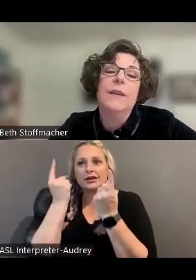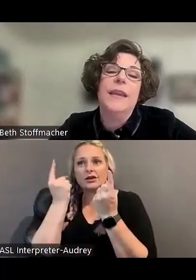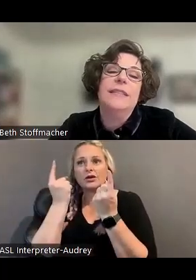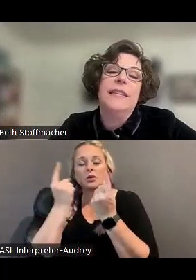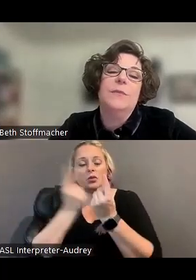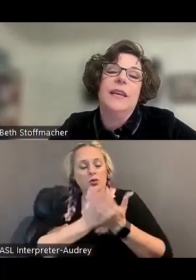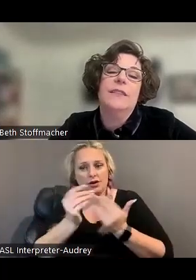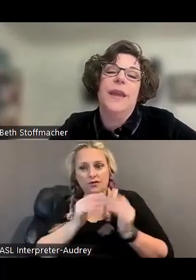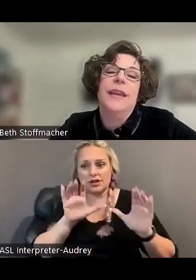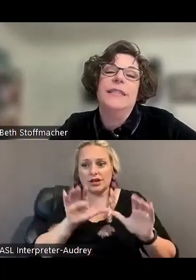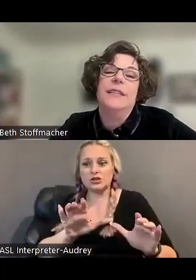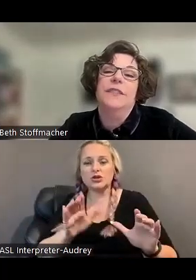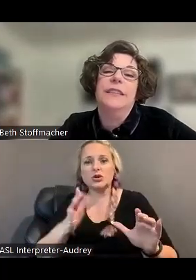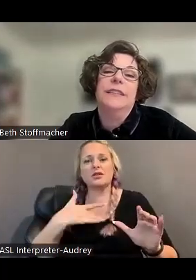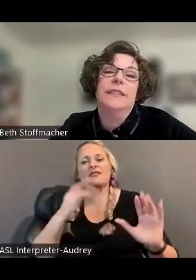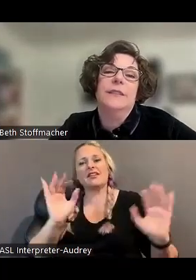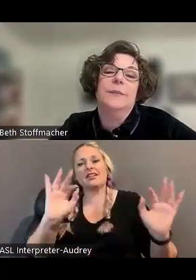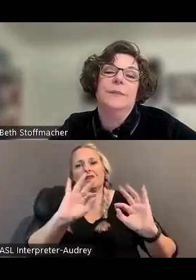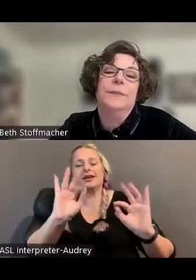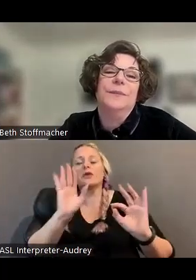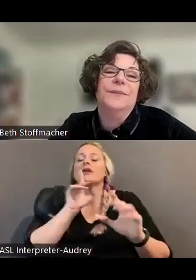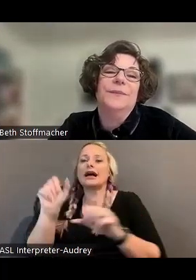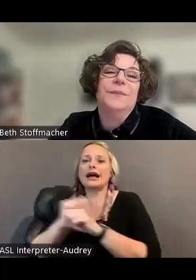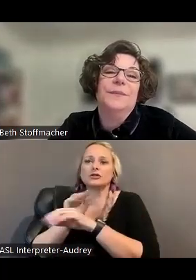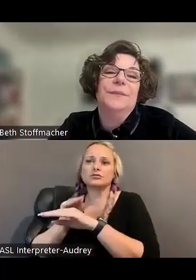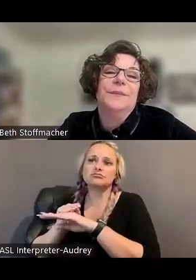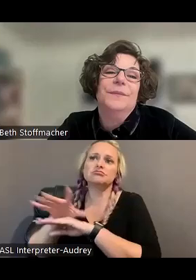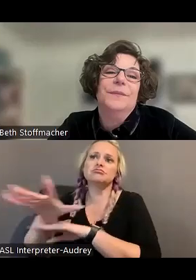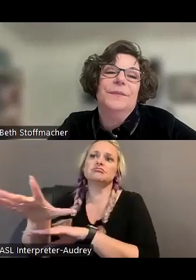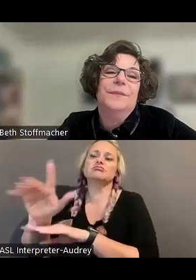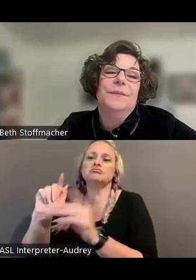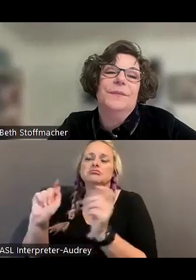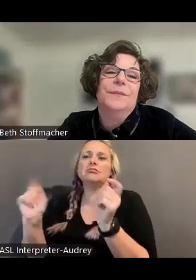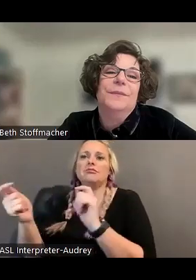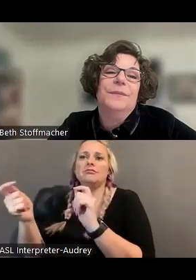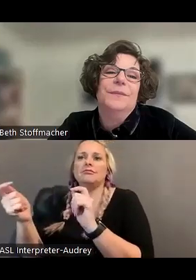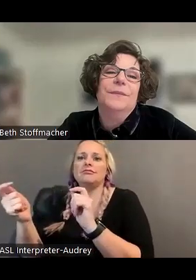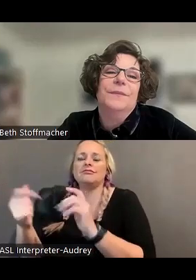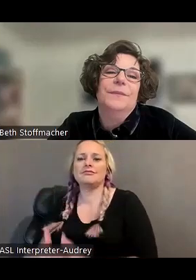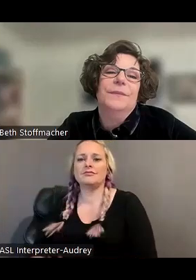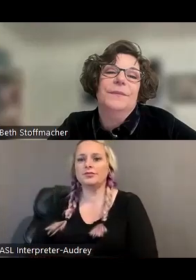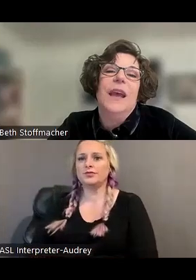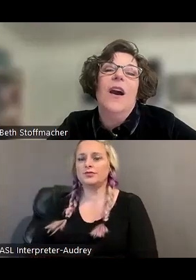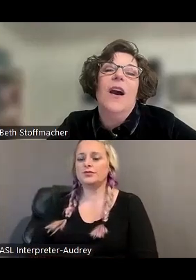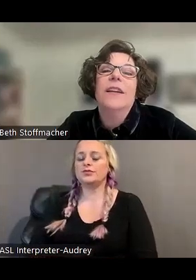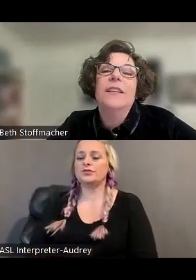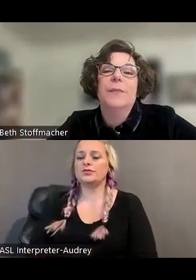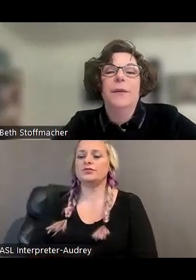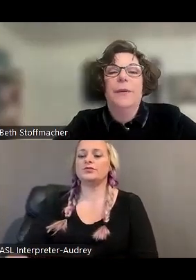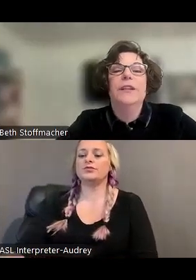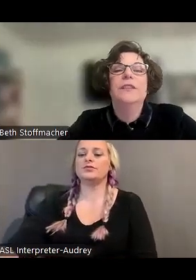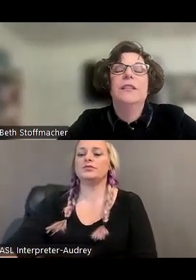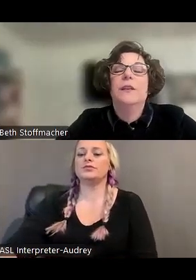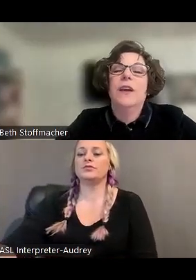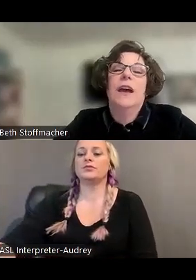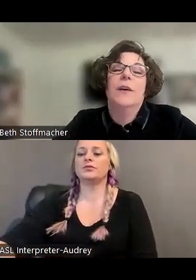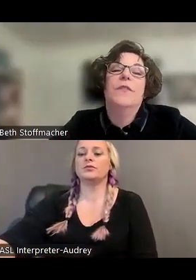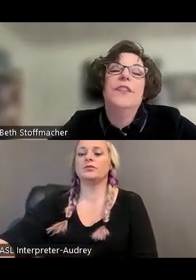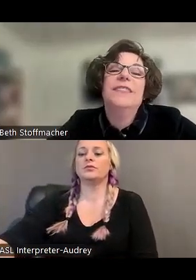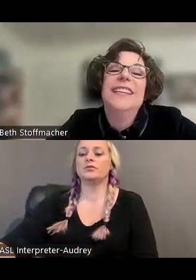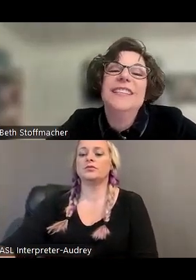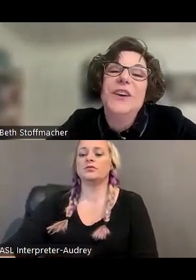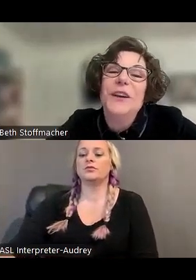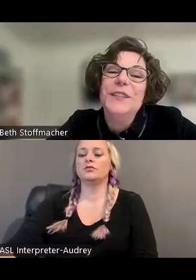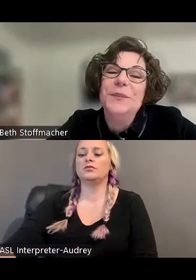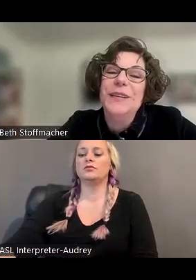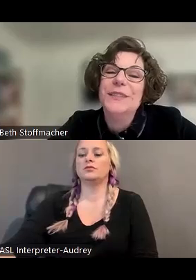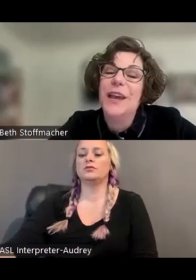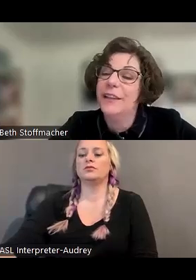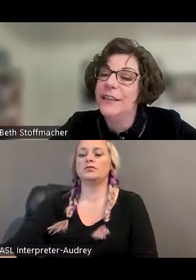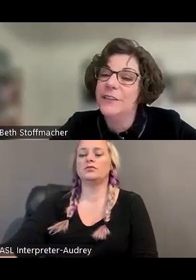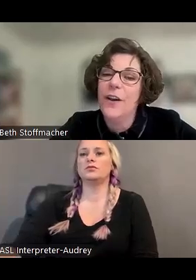may seem, does make a difference.” Artist Merik Berghs feels that his art depicts cuddly dolls,